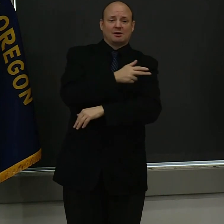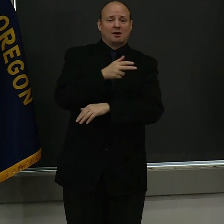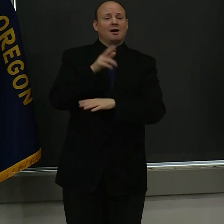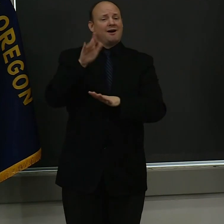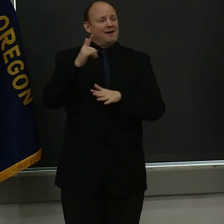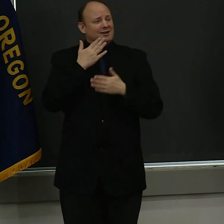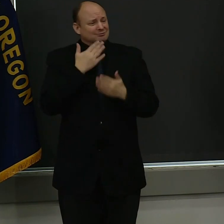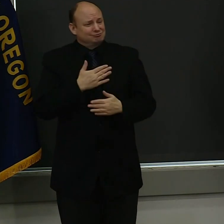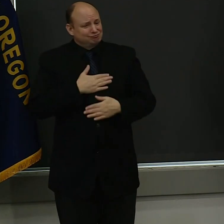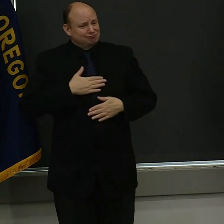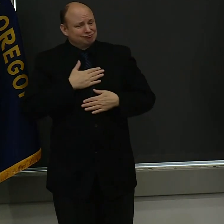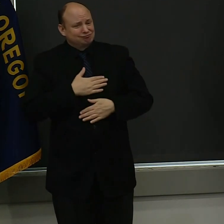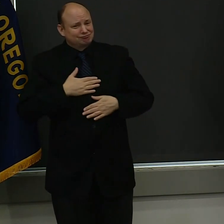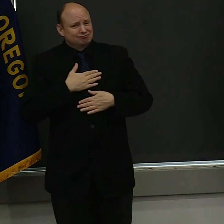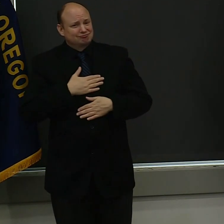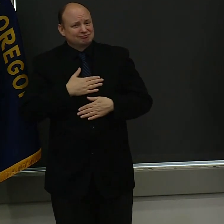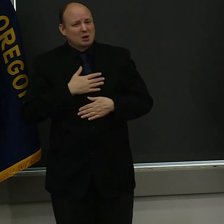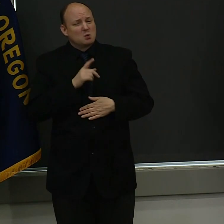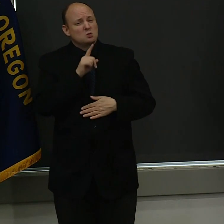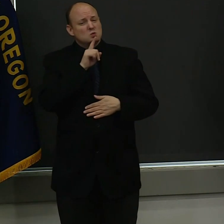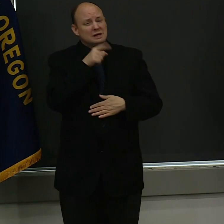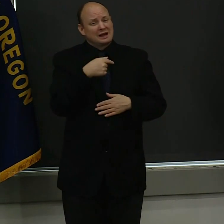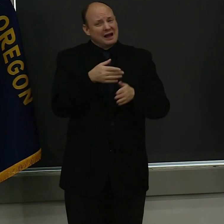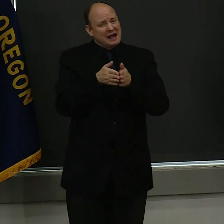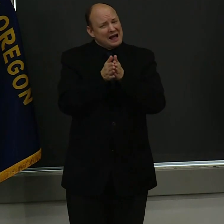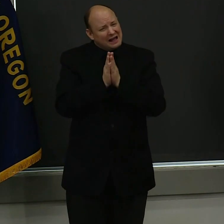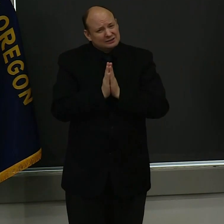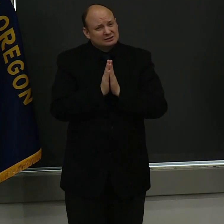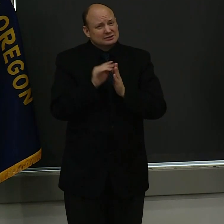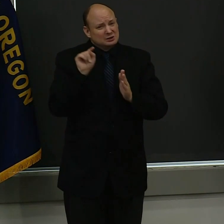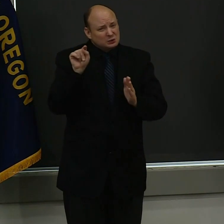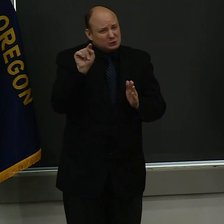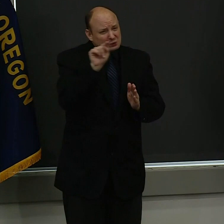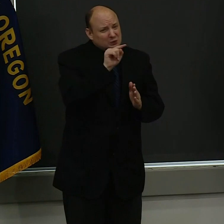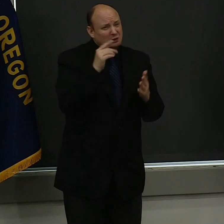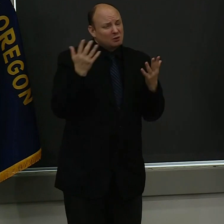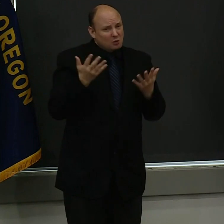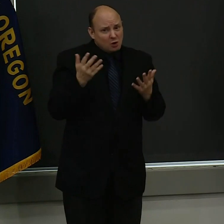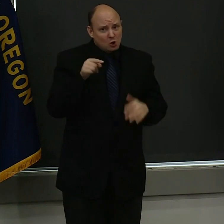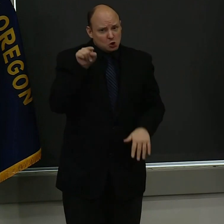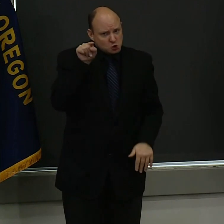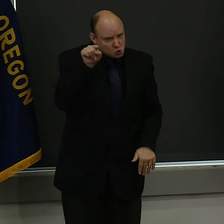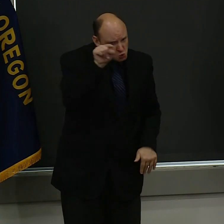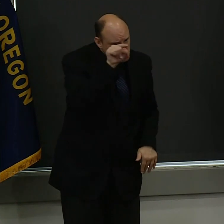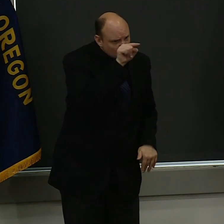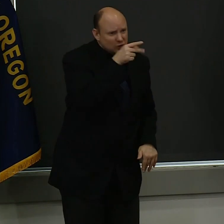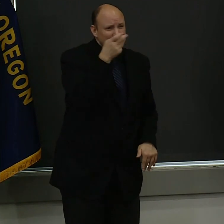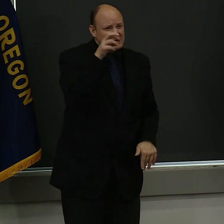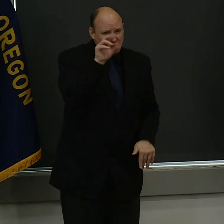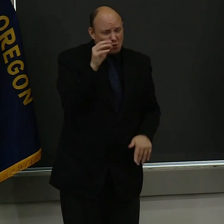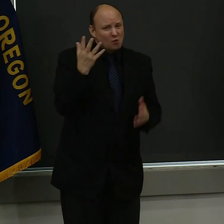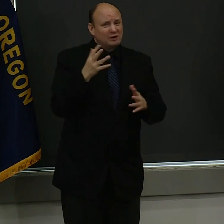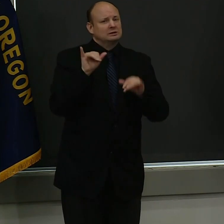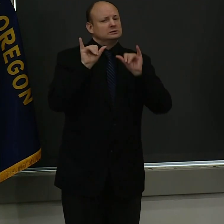AND RANG BELLS AND PUT UP SIGNS CALLING US AND RANG BELLS AND PUT UP SIGNS CALLING US HEROES AND RANG BELLS AND PUT UP SIGNS CALLING US HEROES AND AND RANG BELLS AND PUT UP SIGNS CALLING US HEROES AND WE'RE AND RANG BELLS AND PUT UP SIGNS CALLING US HEROES AND WE'RE SO CALLING US HEROES AND WE'RE SO CALLING US HEROES AND WE'RE SO GRATEFUL CALLING US HEROES AND WE'RE SO GRATEFUL FOR CALLING US HEROES AND WE'RE SO GRATEFUL FOR THAT. GRATEFUL FOR THAT. GRATEFUL FOR THAT. RIGHT GRATEFUL FOR THAT. RIGHT NOW GRATEFUL FOR THAT. RIGHT NOW WE'RE GRATEFUL FOR THAT. RIGHT NOW WE'RE ASKING GRATEFUL FOR THAT. RIGHT NOW WE'RE ASKING YOU GRATEFUL FOR THAT. RIGHT NOW WE'RE ASKING YOU TO RIGHT NOW WE'RE ASKING YOU TO RIGHT NOW WE'RE ASKING YOU TO BE